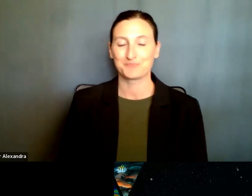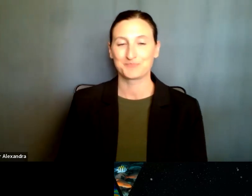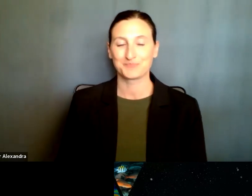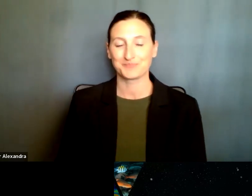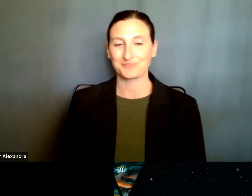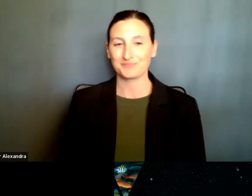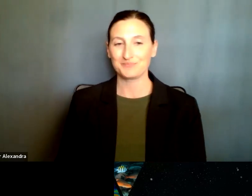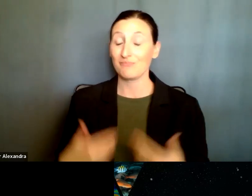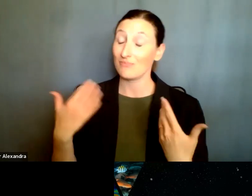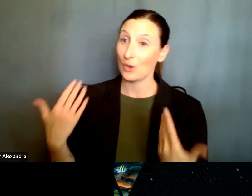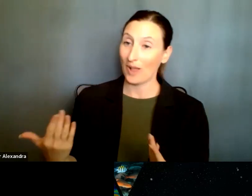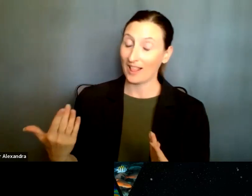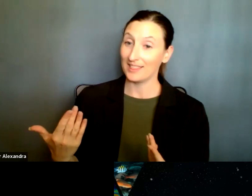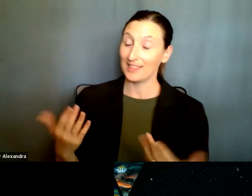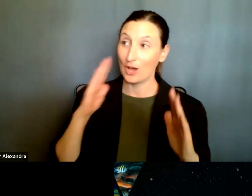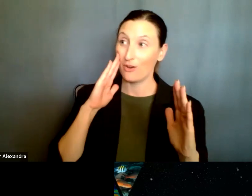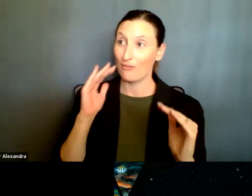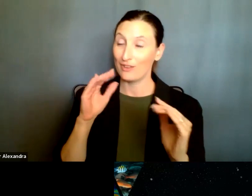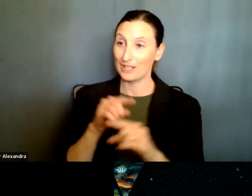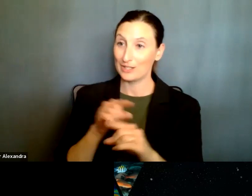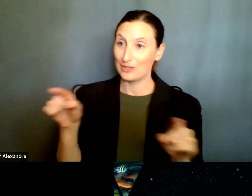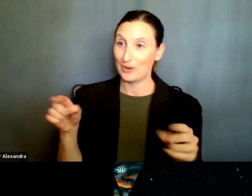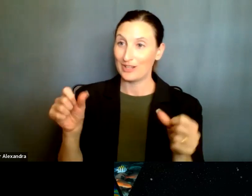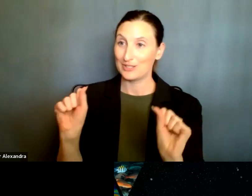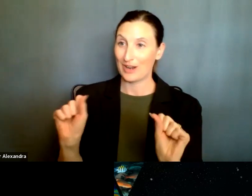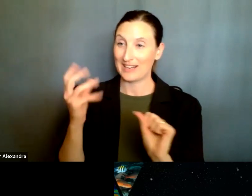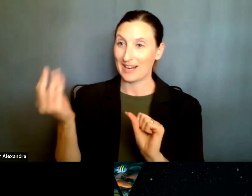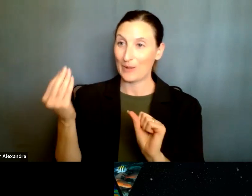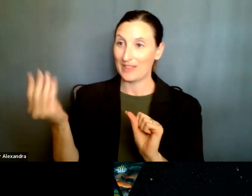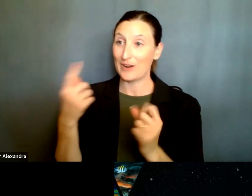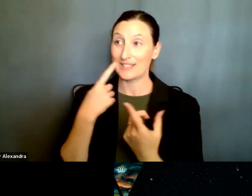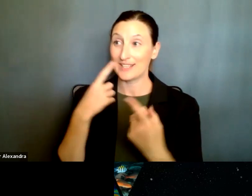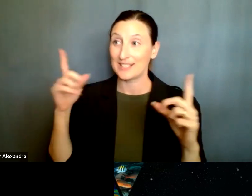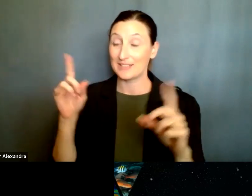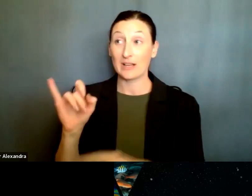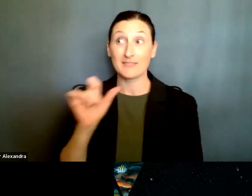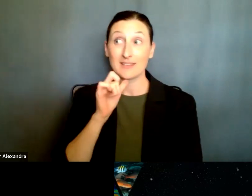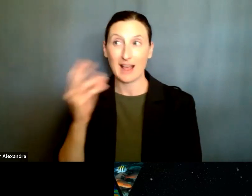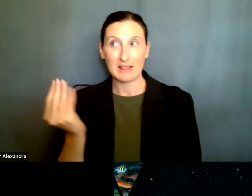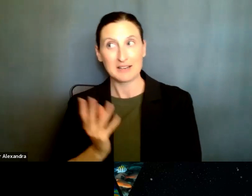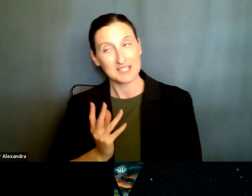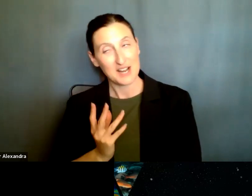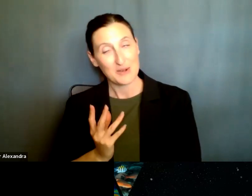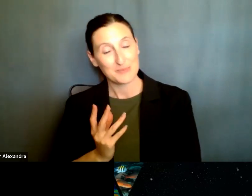hopefully you all are trying it out there and you are successful. If not, then you can let us know in the Q&A if you were